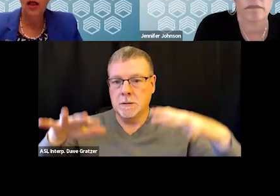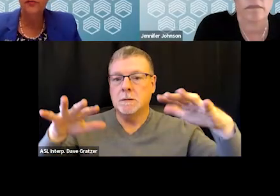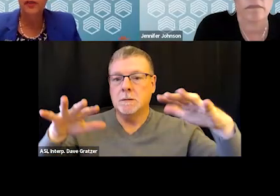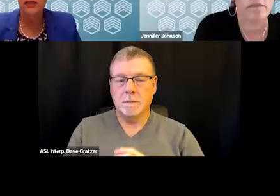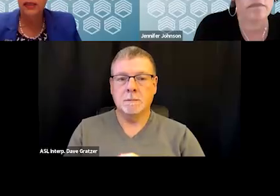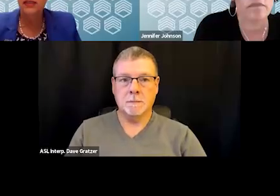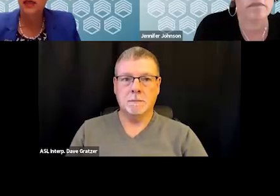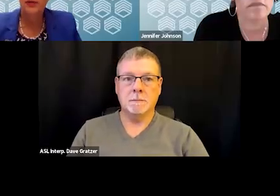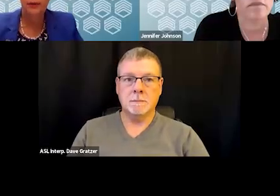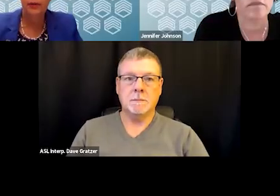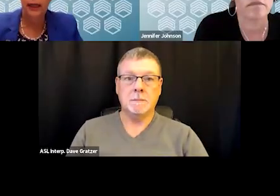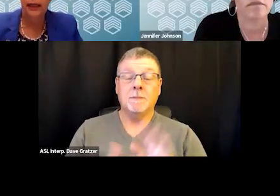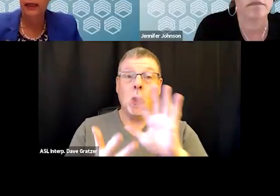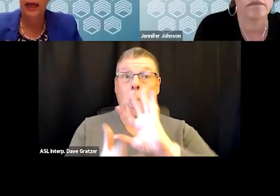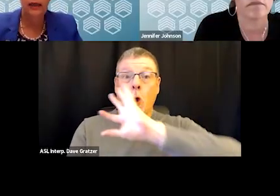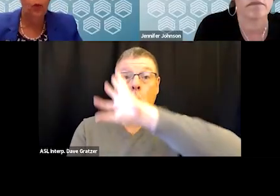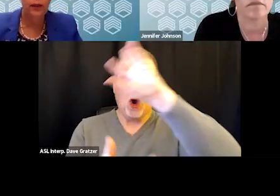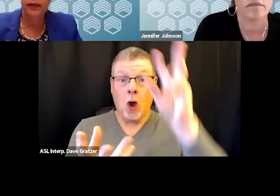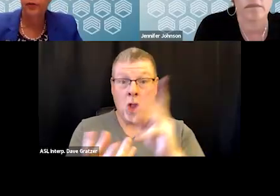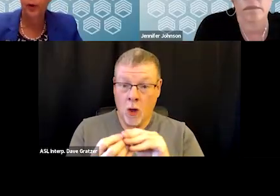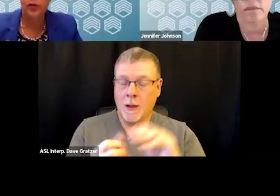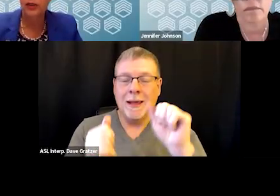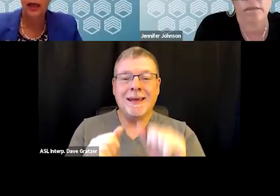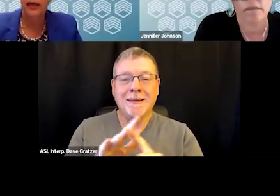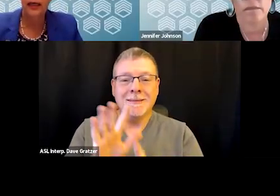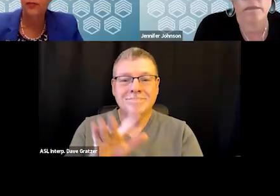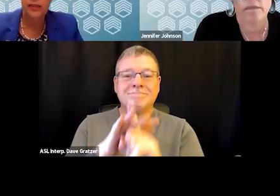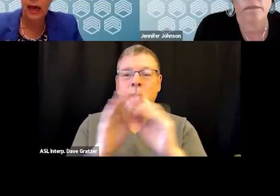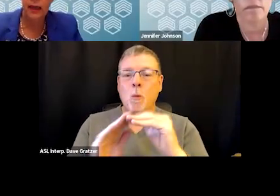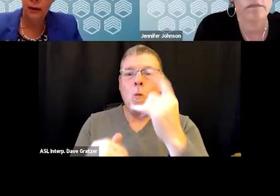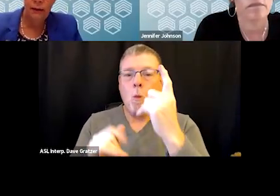So all of these things can be at play in any one given person on any given day.